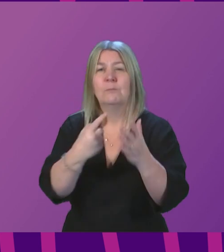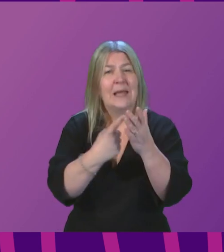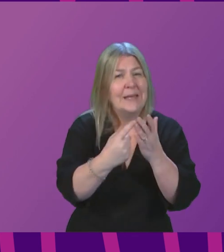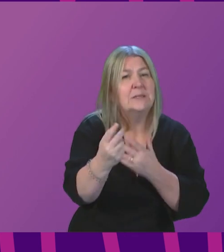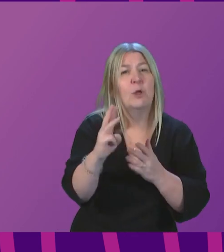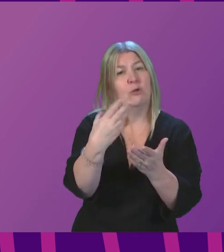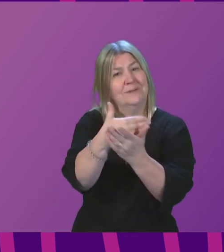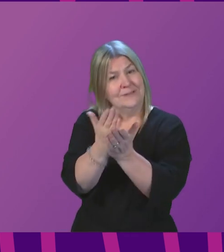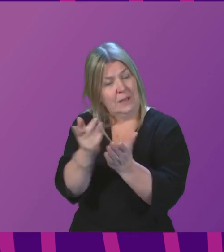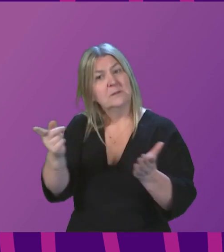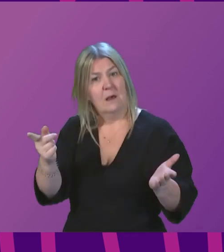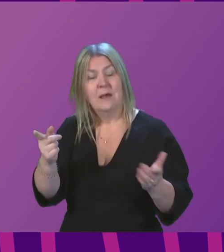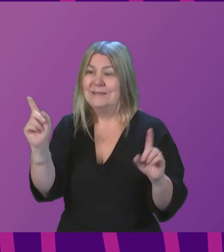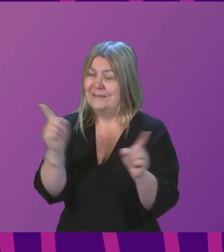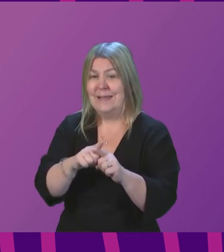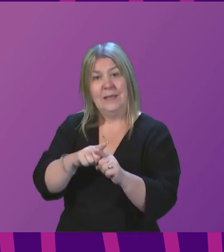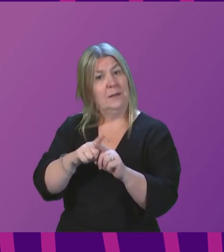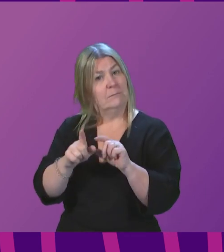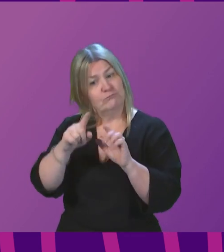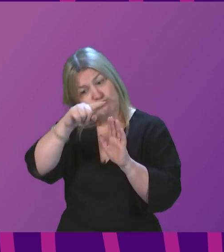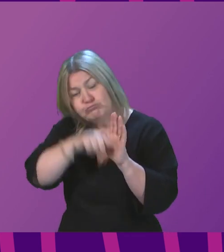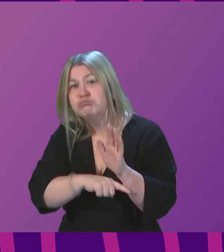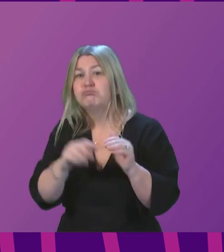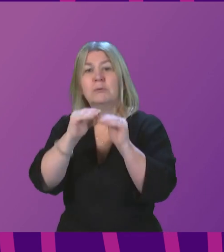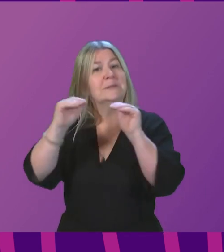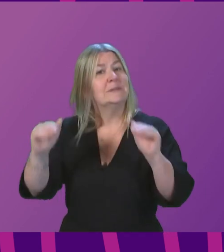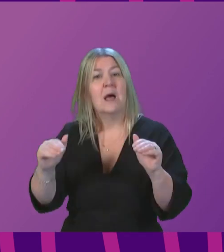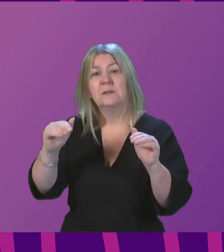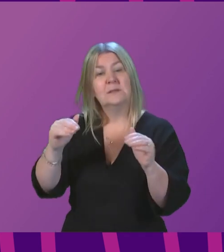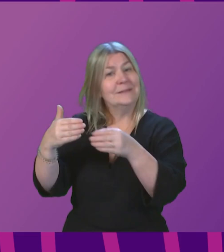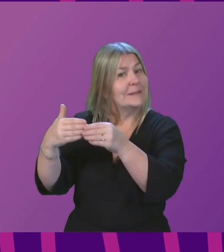will continue to be subject to the same regulations, standards and guidelines, ensuring that the